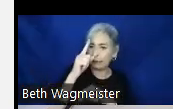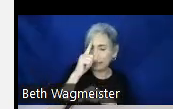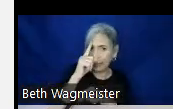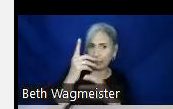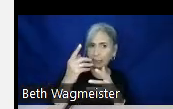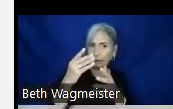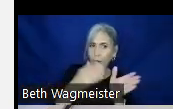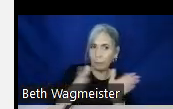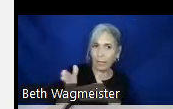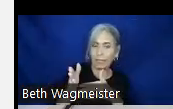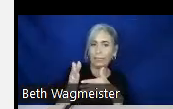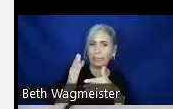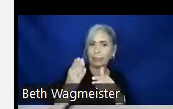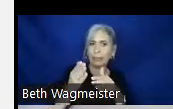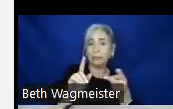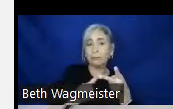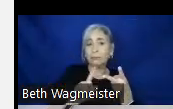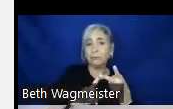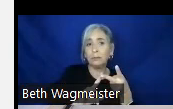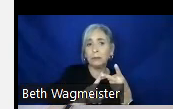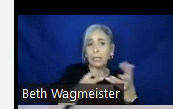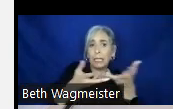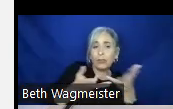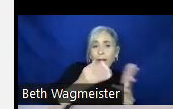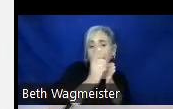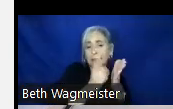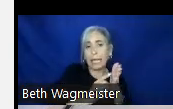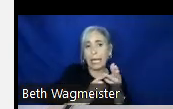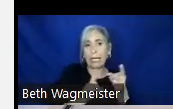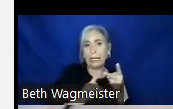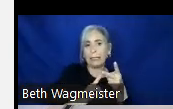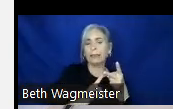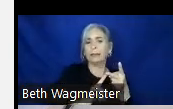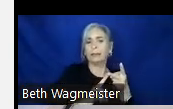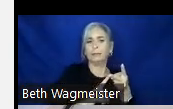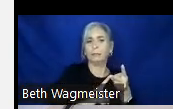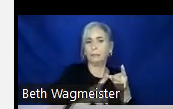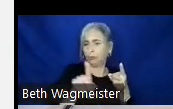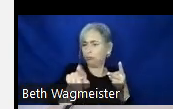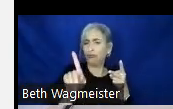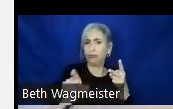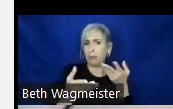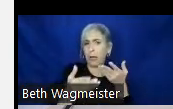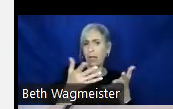your developers to customize in your interaction design phase. You might want to document all of